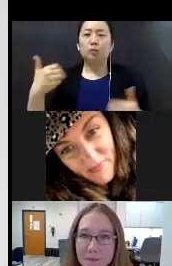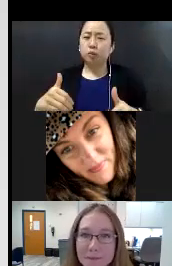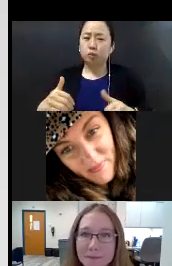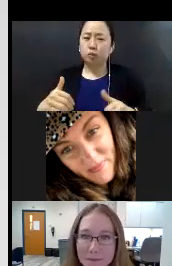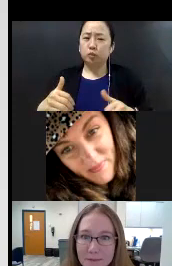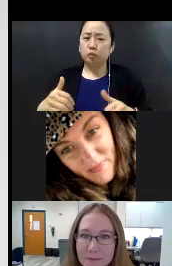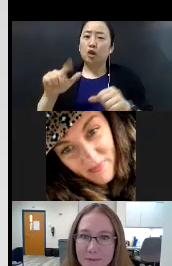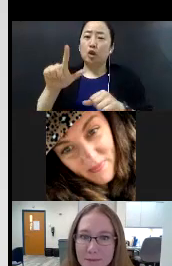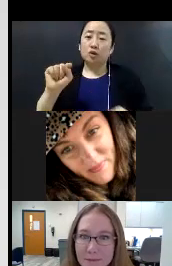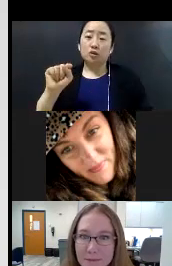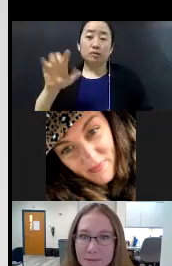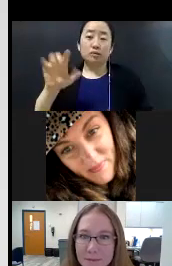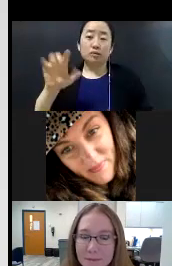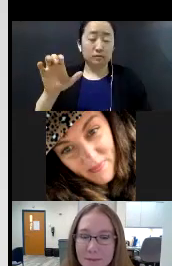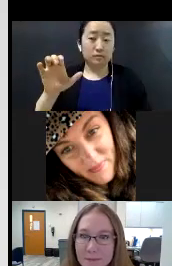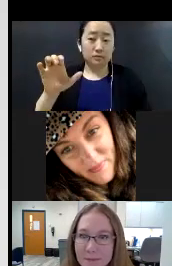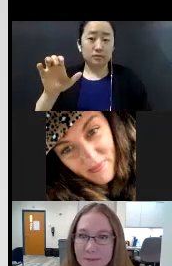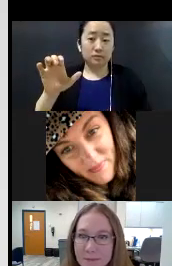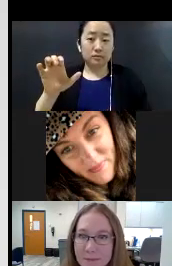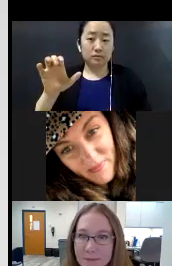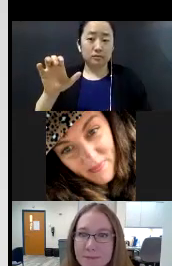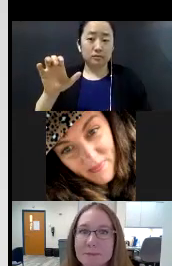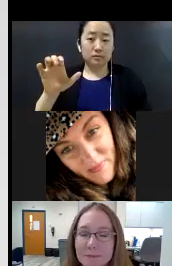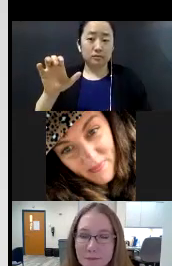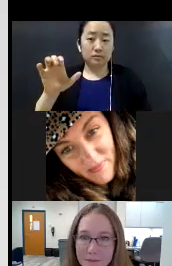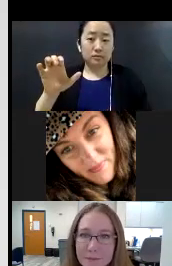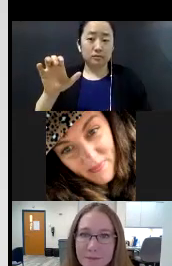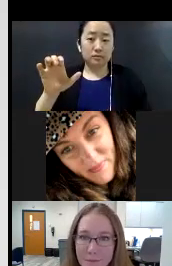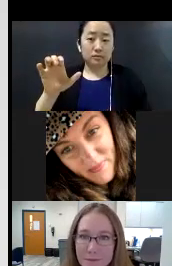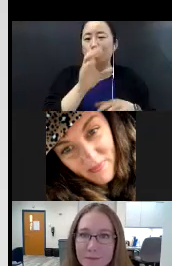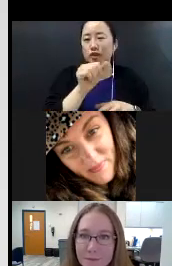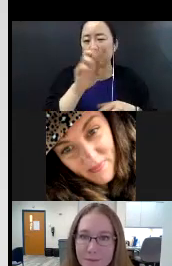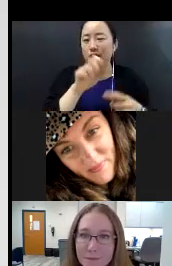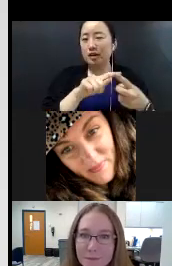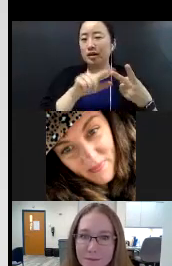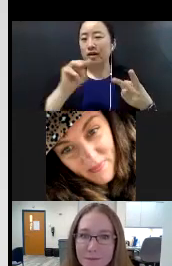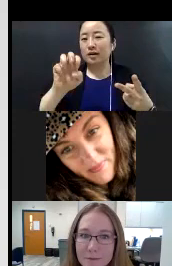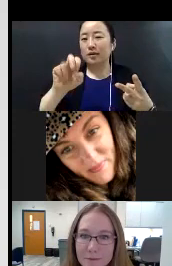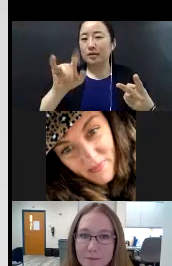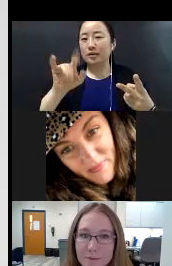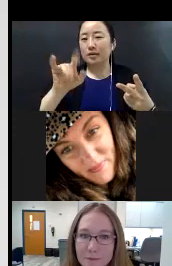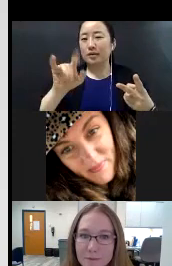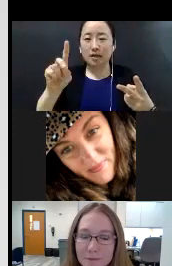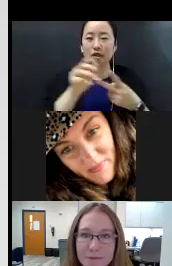THROUGH MANAGED CARE, SO IT USES M.A. FOR INDIVIDUALS WITH DISABILITIES WHO ARE LOWER